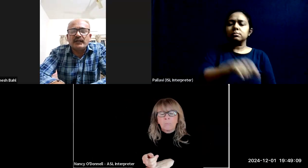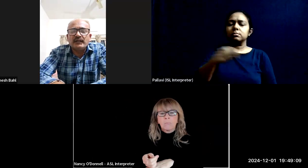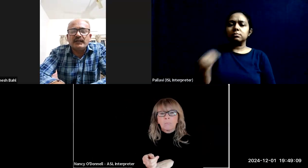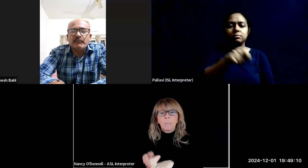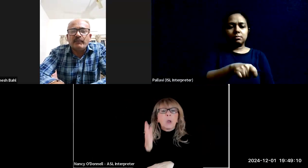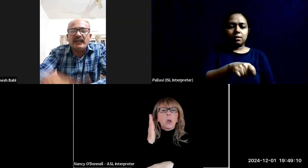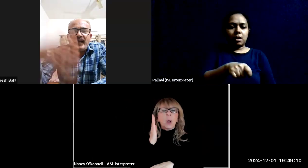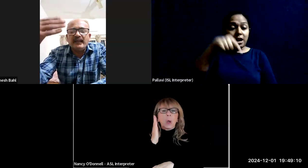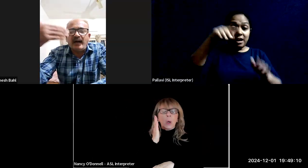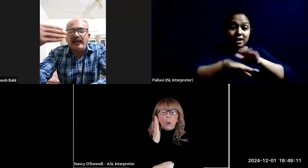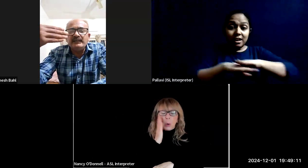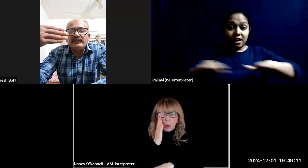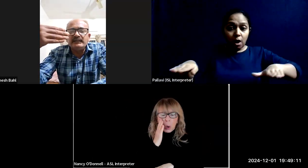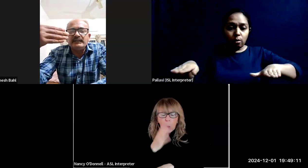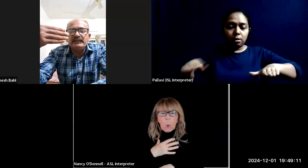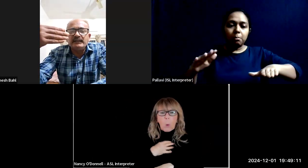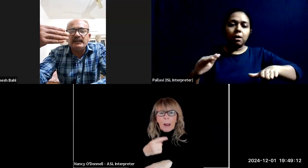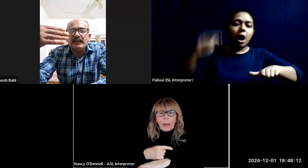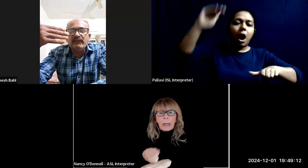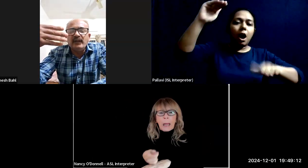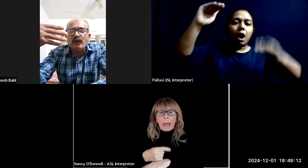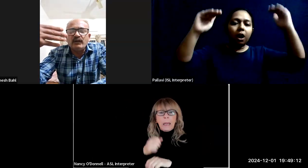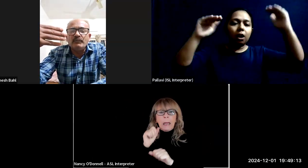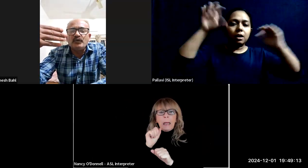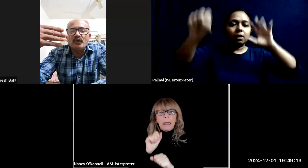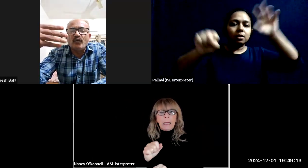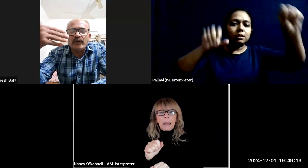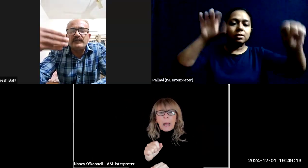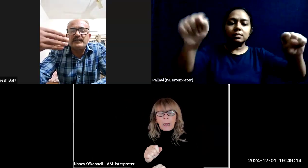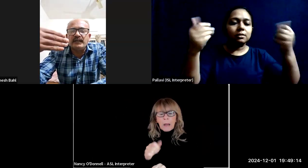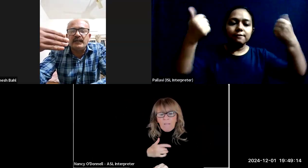below the truck. But at the height he will not come to know what is standing.